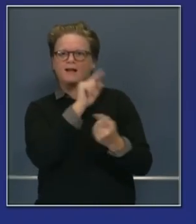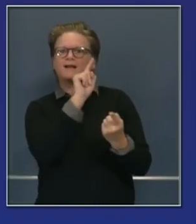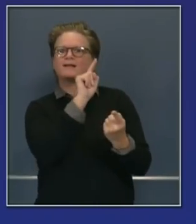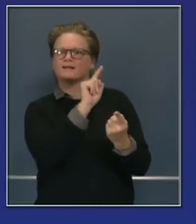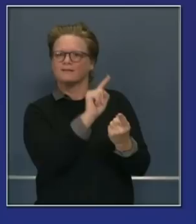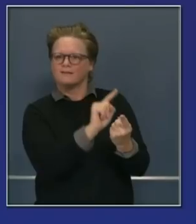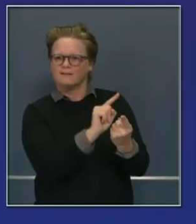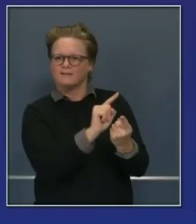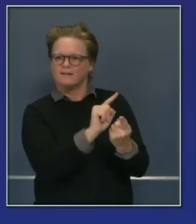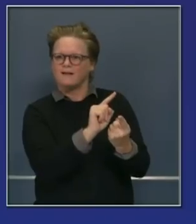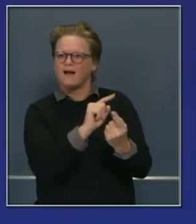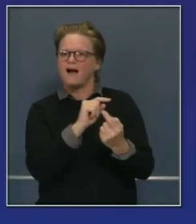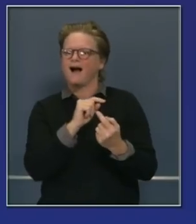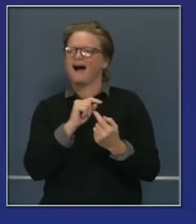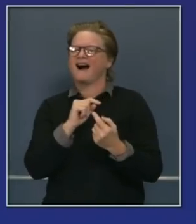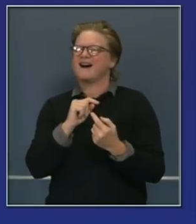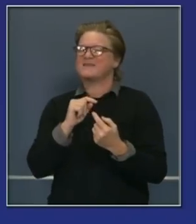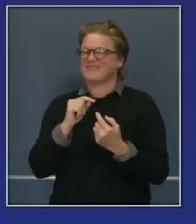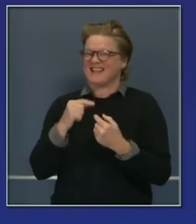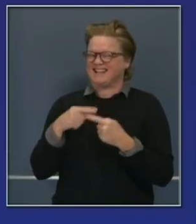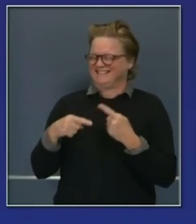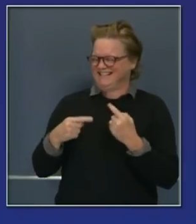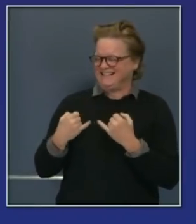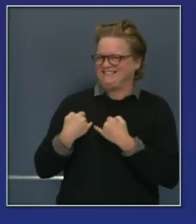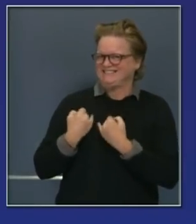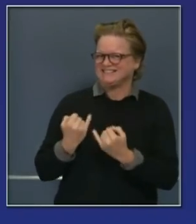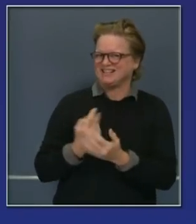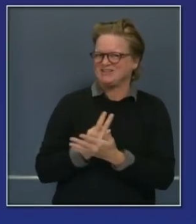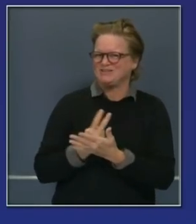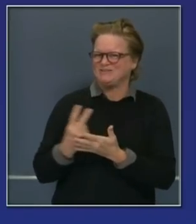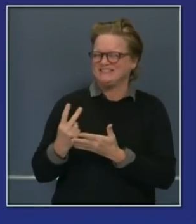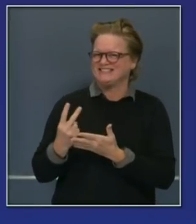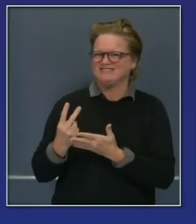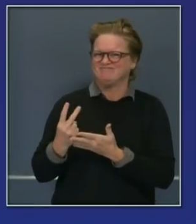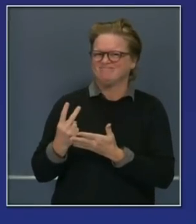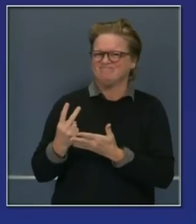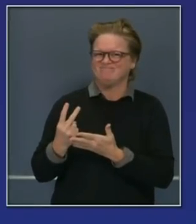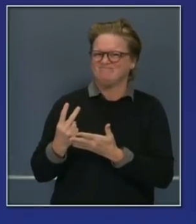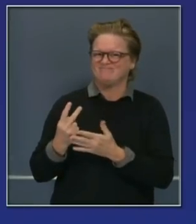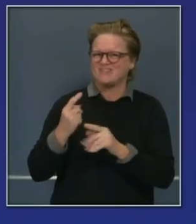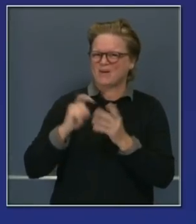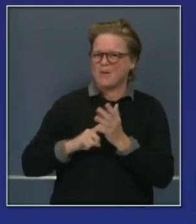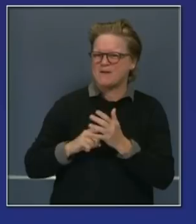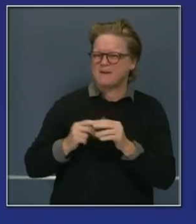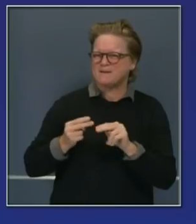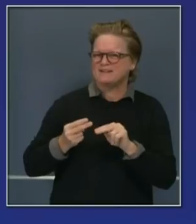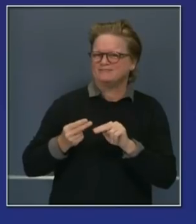WE STARTED TO SEE A RATE OF DECLINE BEGIN TO MITIGATE. WE HAVE STARTED TO SEE SOME STABILIZATION IN